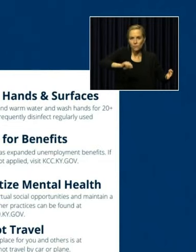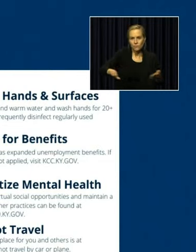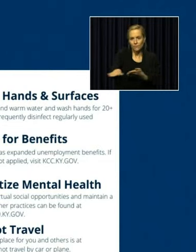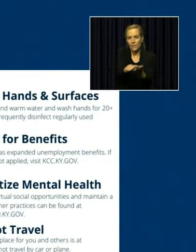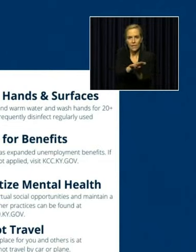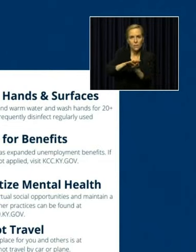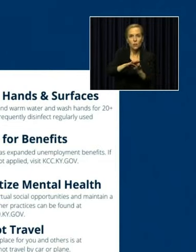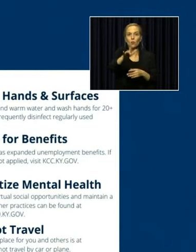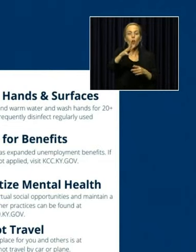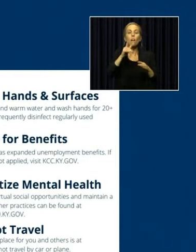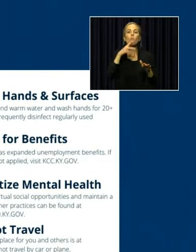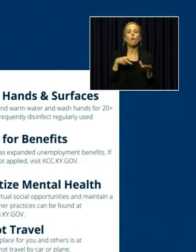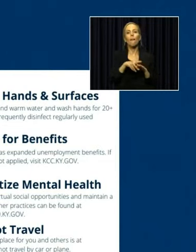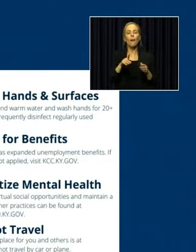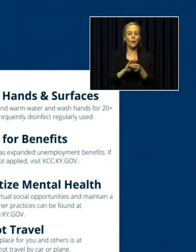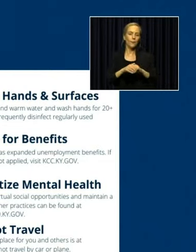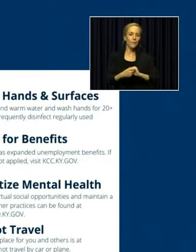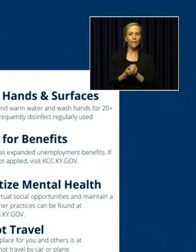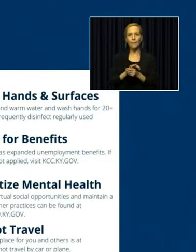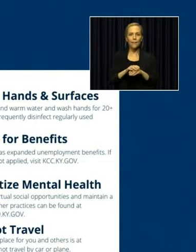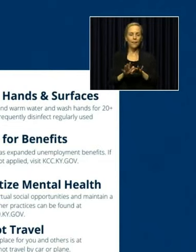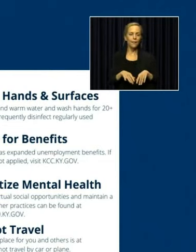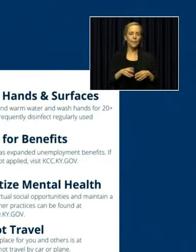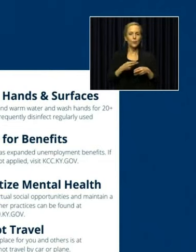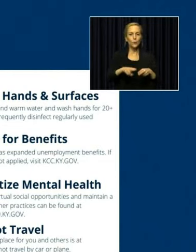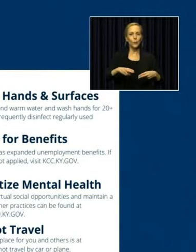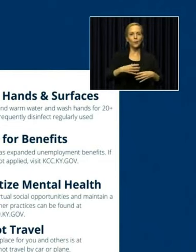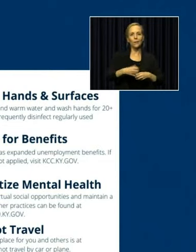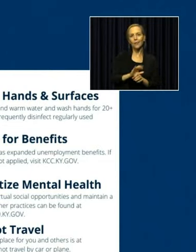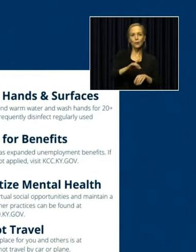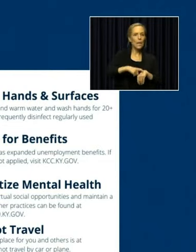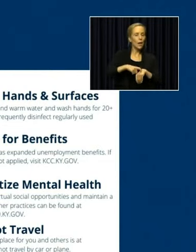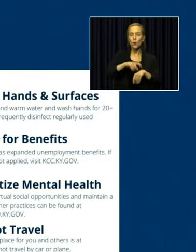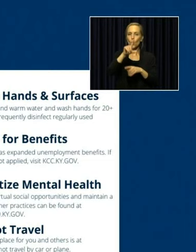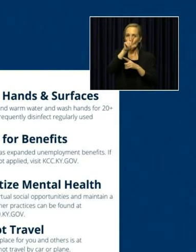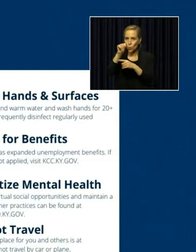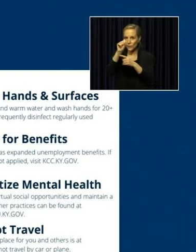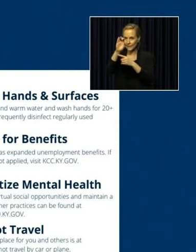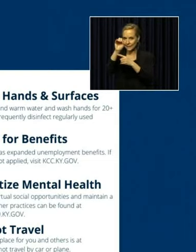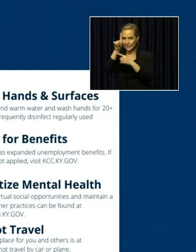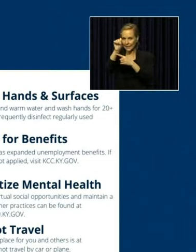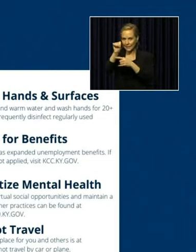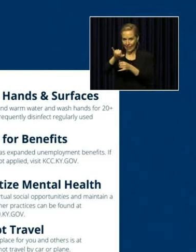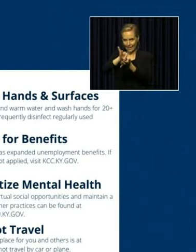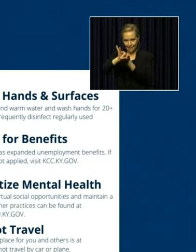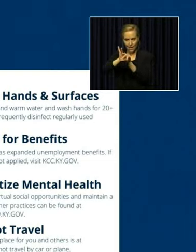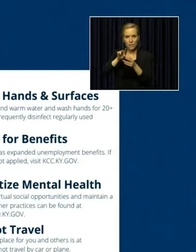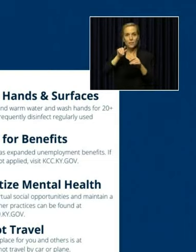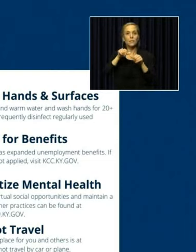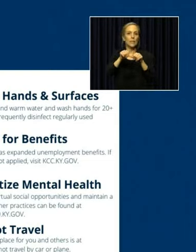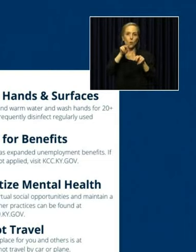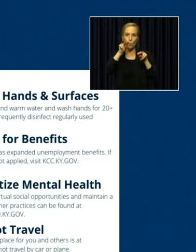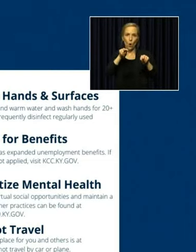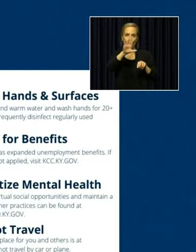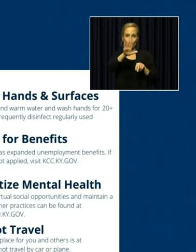ENOUGH TO STICK WITH THIS AS LONG AS IT TAKES. DO NOT TRAVEL ANYWHERE FOR ANY